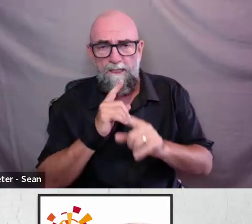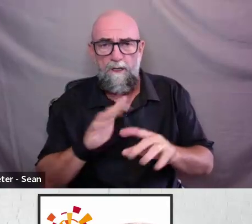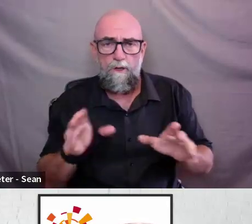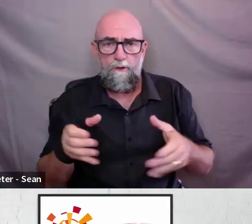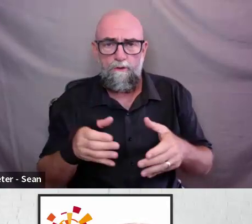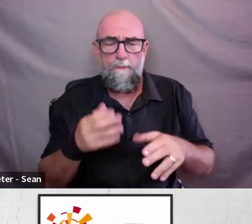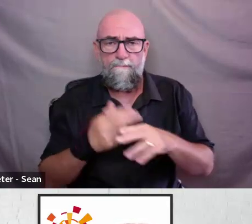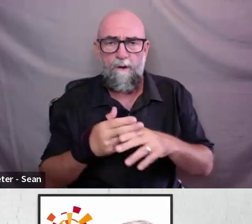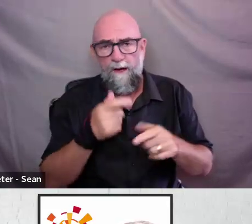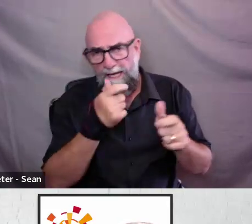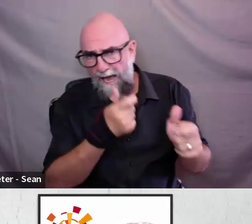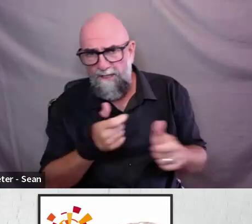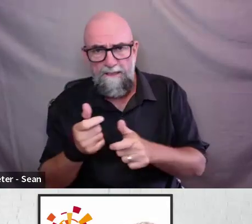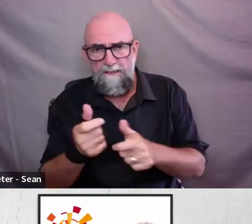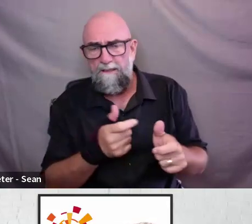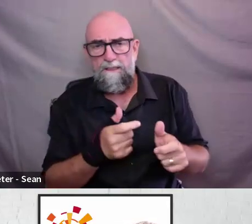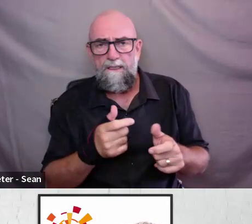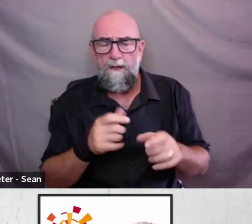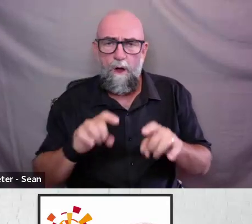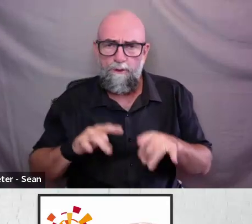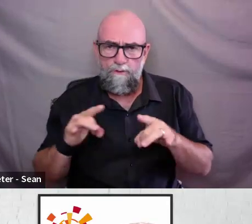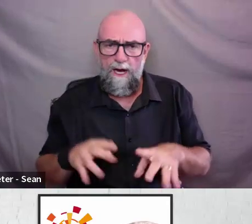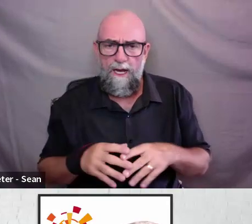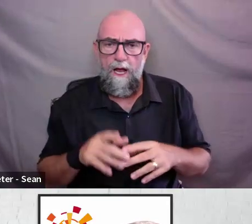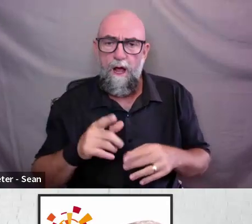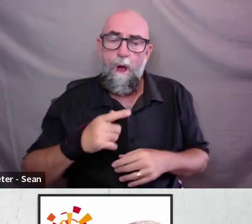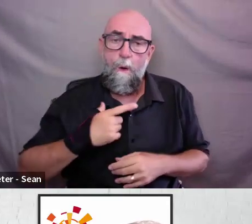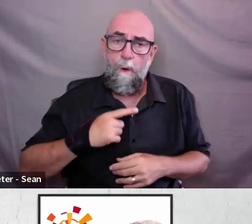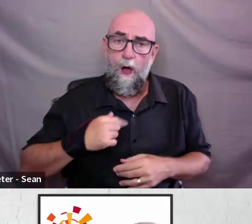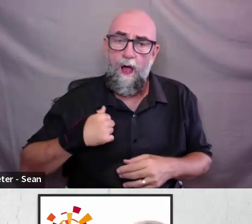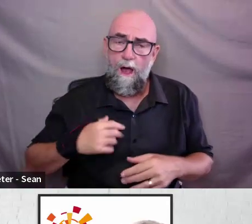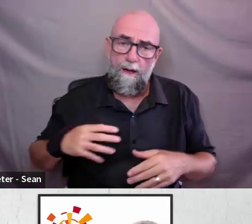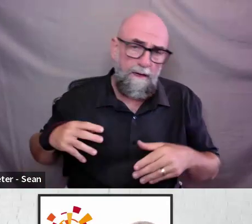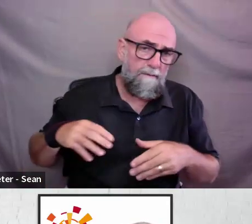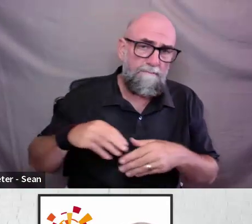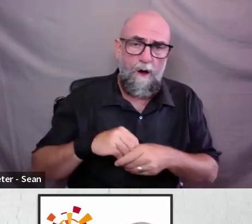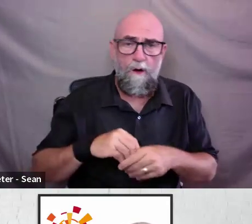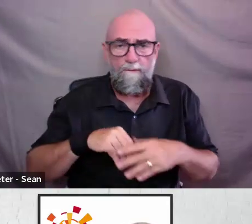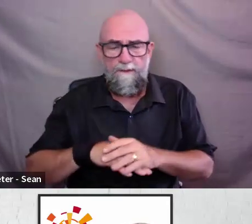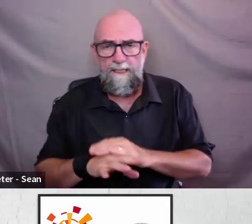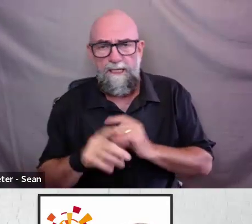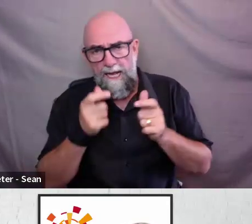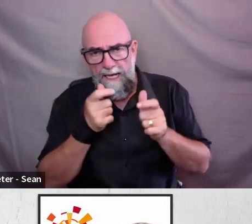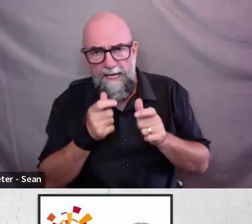it is an important one for us to reflect on, is because I have seen so many good organisations